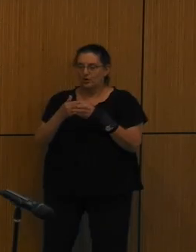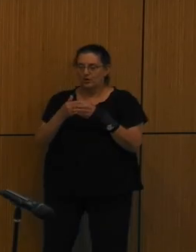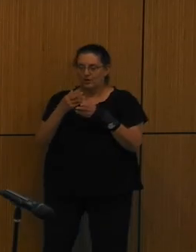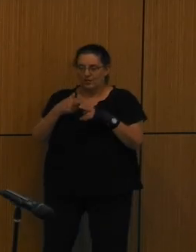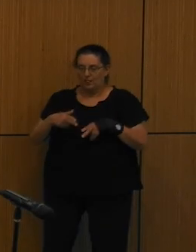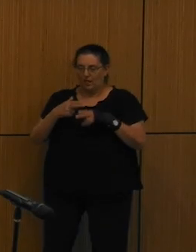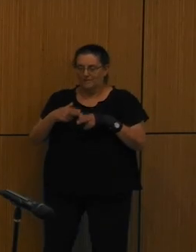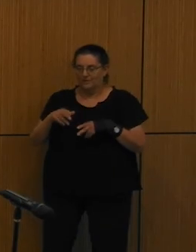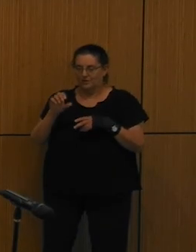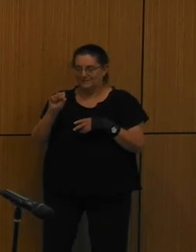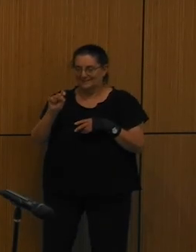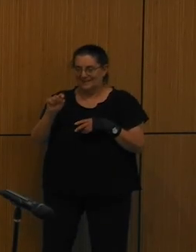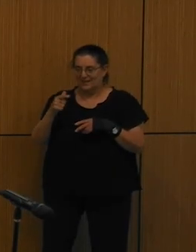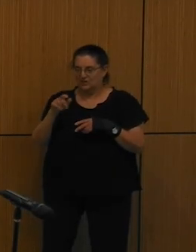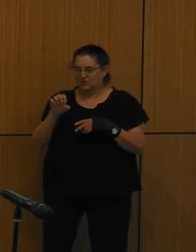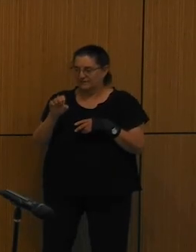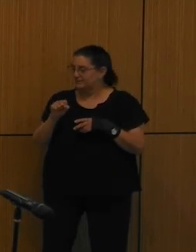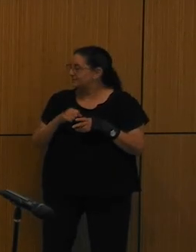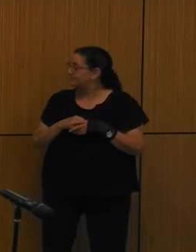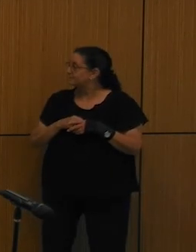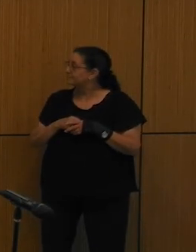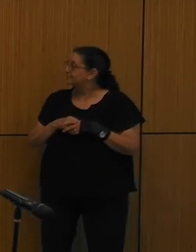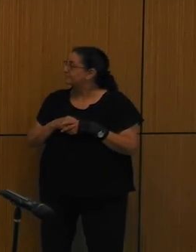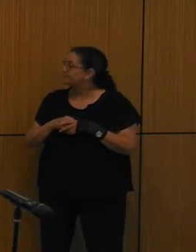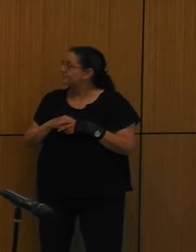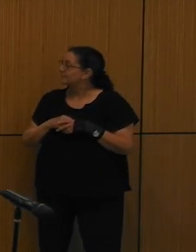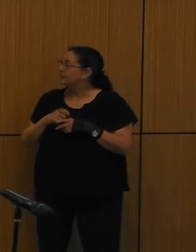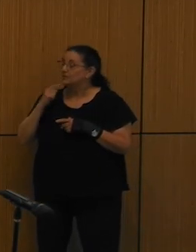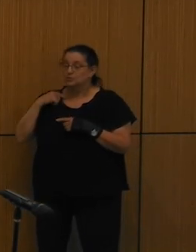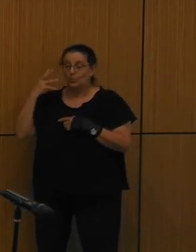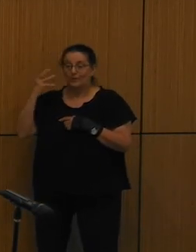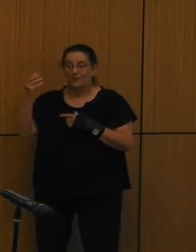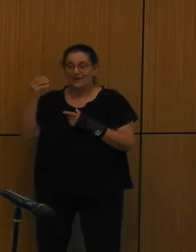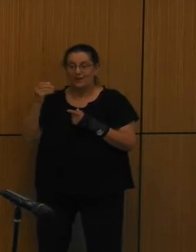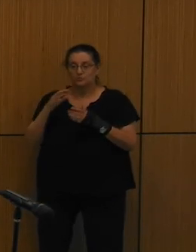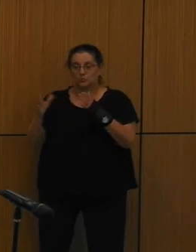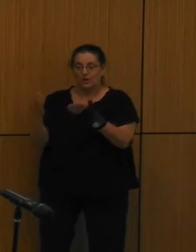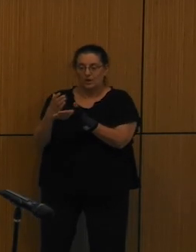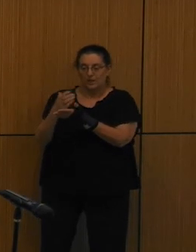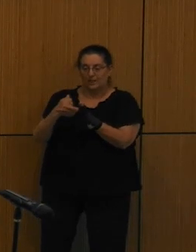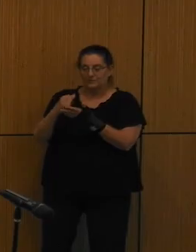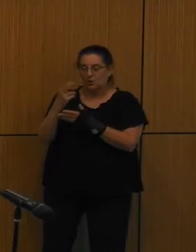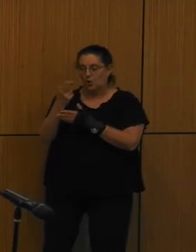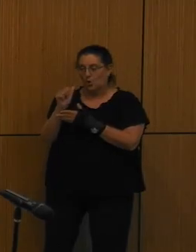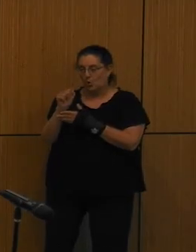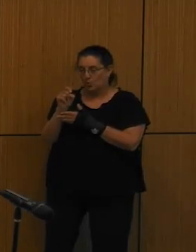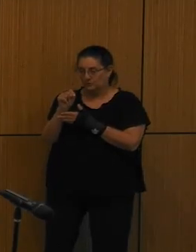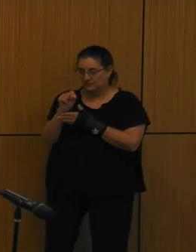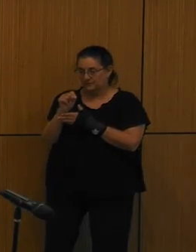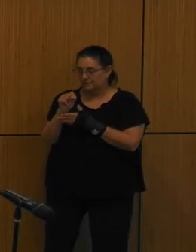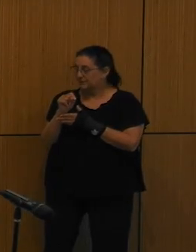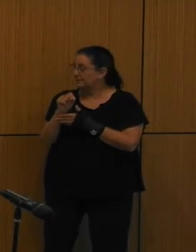But the challenger went out and collected a host named bellows for beauty.